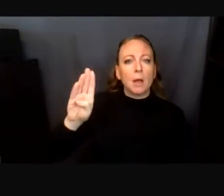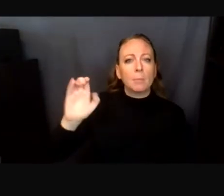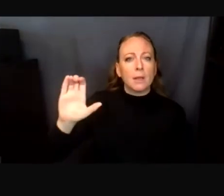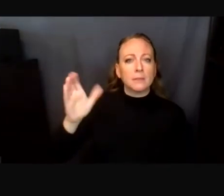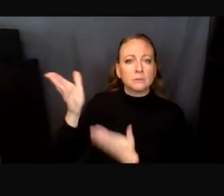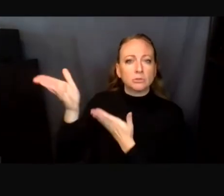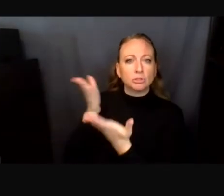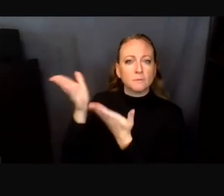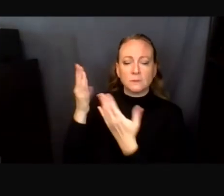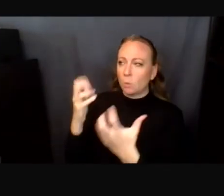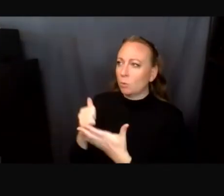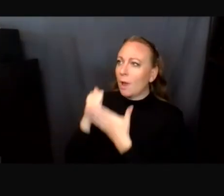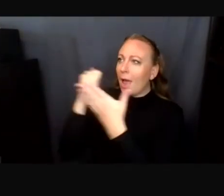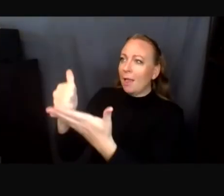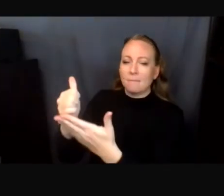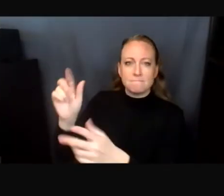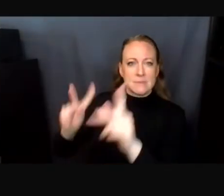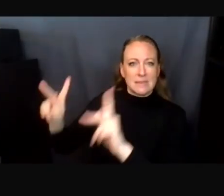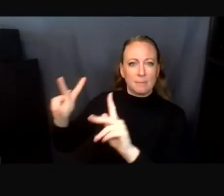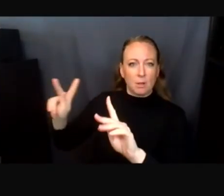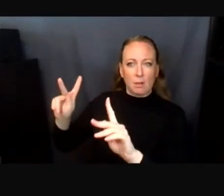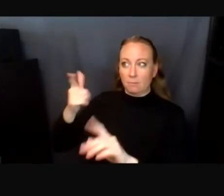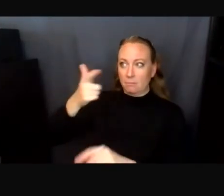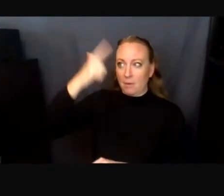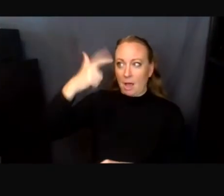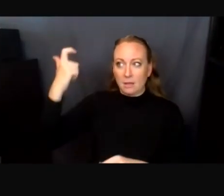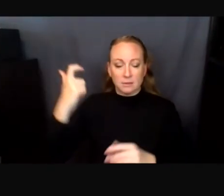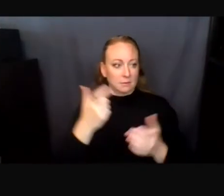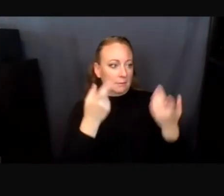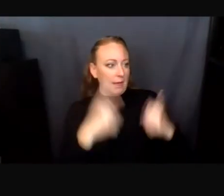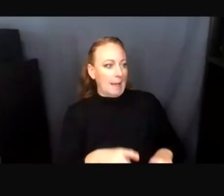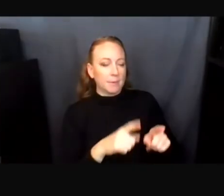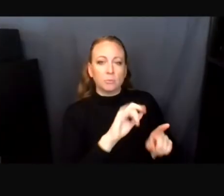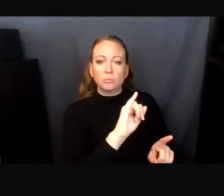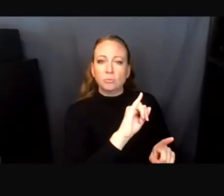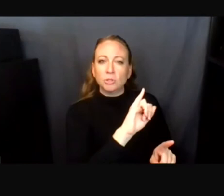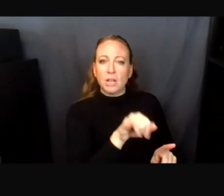because of what John Kennedy represented to me.